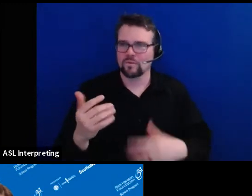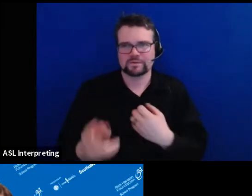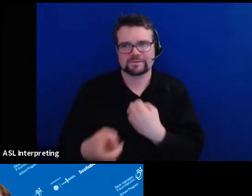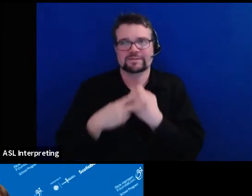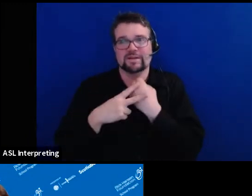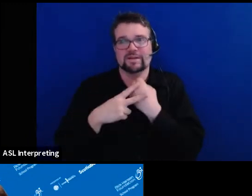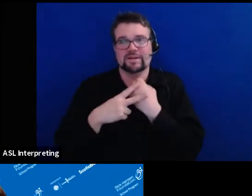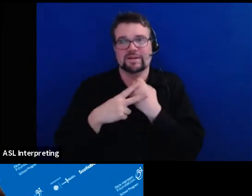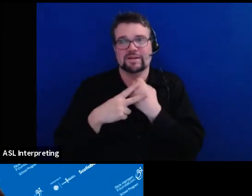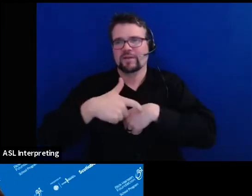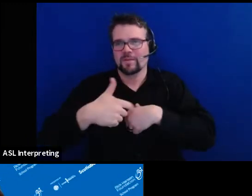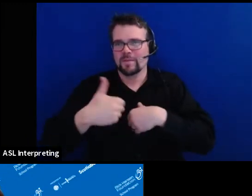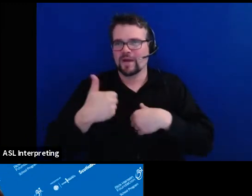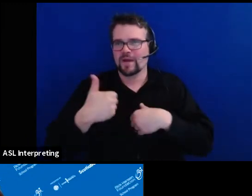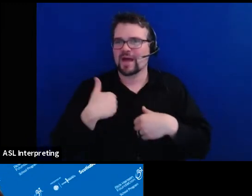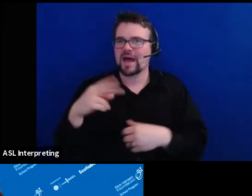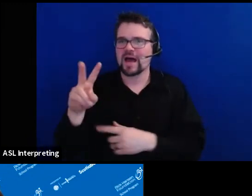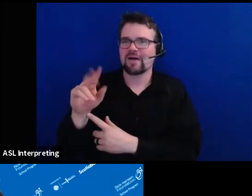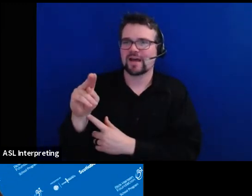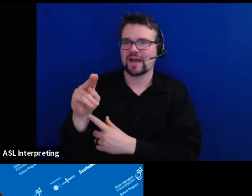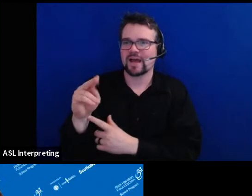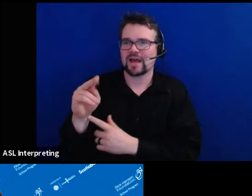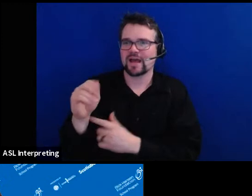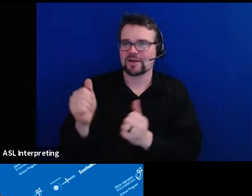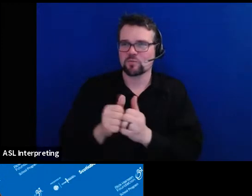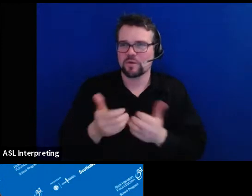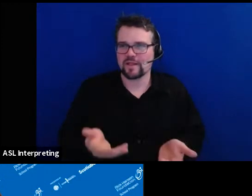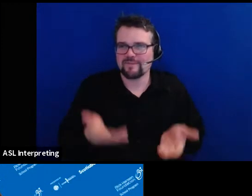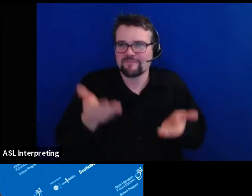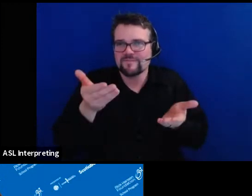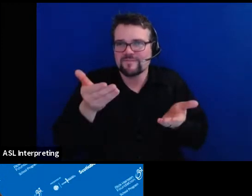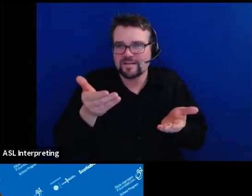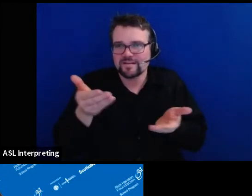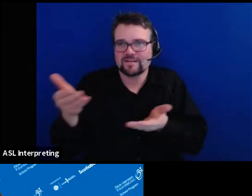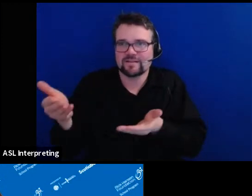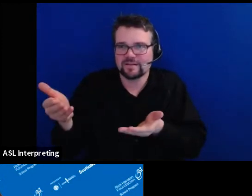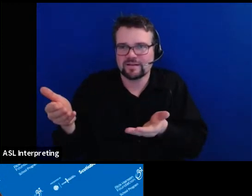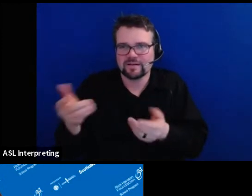BUT IT HAS CREATED A LOT MORE PROBLEMS FOR ME IN PARKING